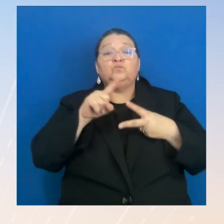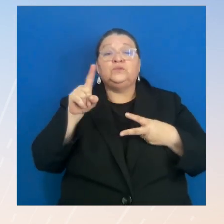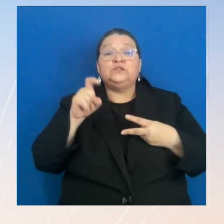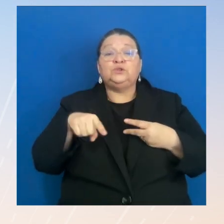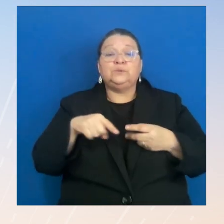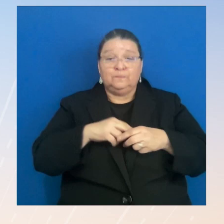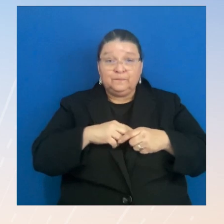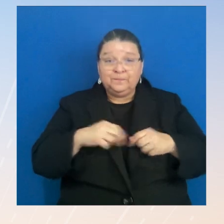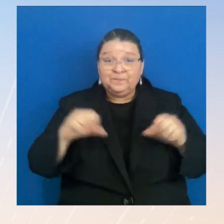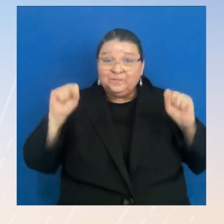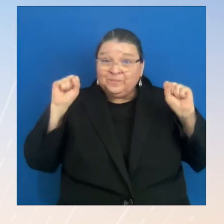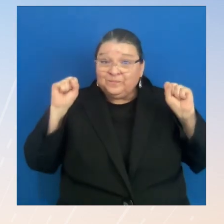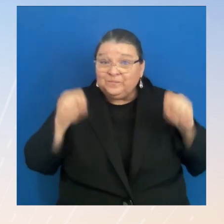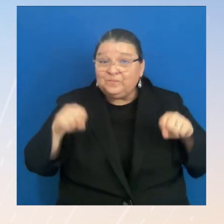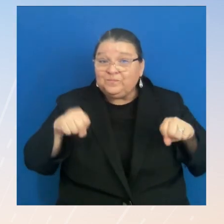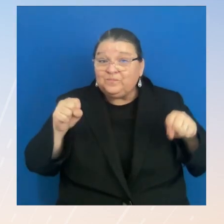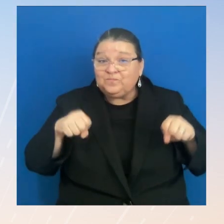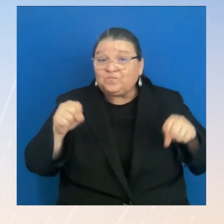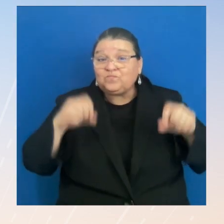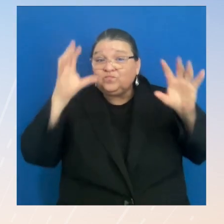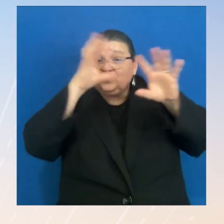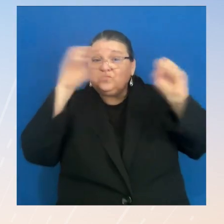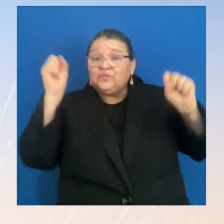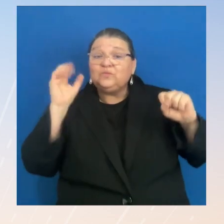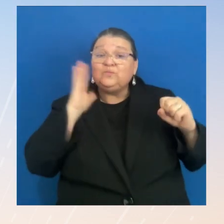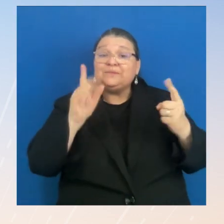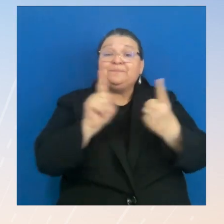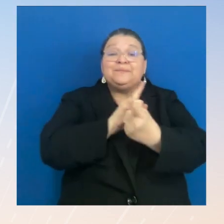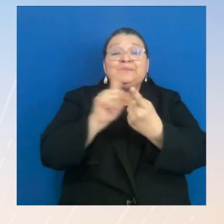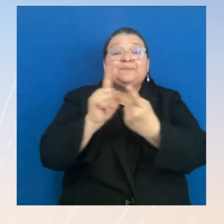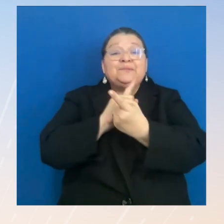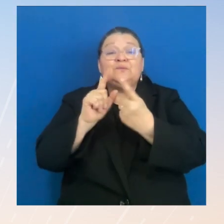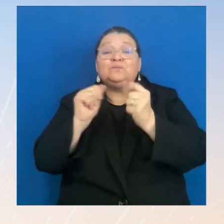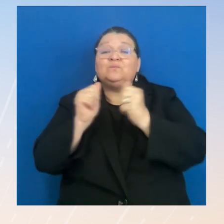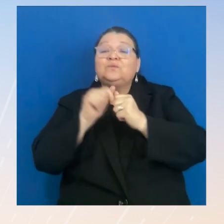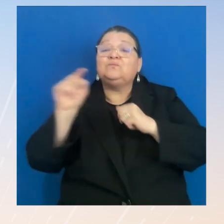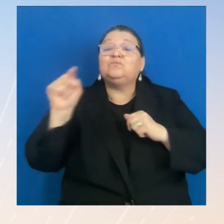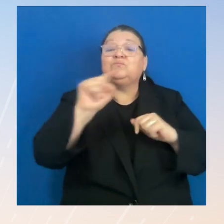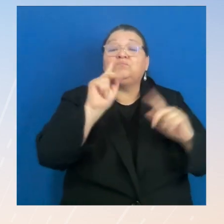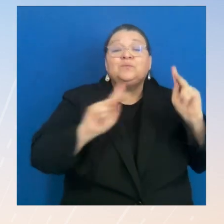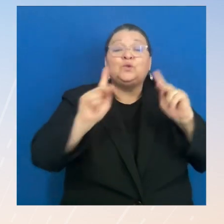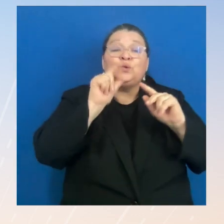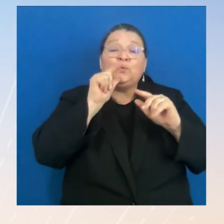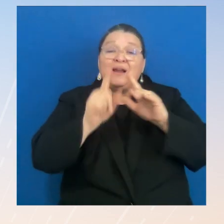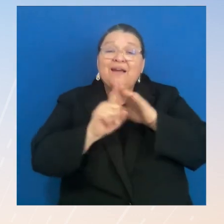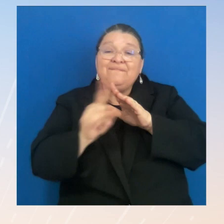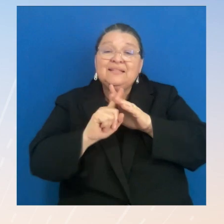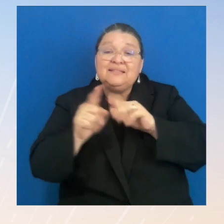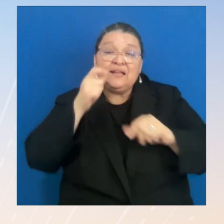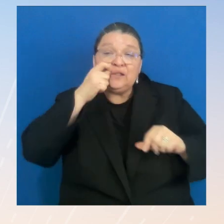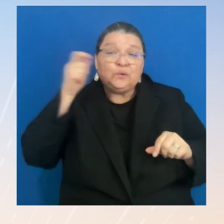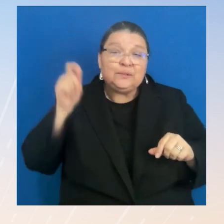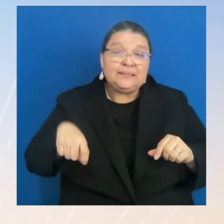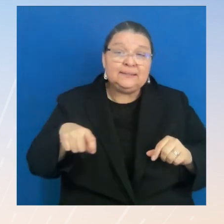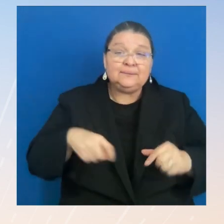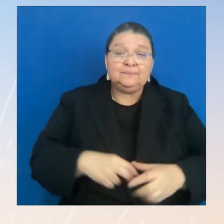Ms. Psaki: It's a good question, and obviously we have provided -- and he'll talk about this, this afternoon -- historic amounts of humanitarian assistance,